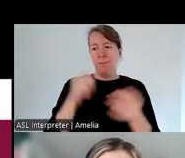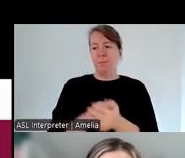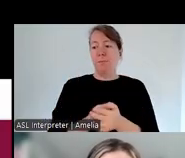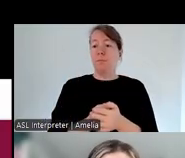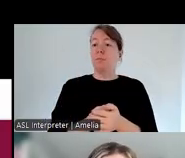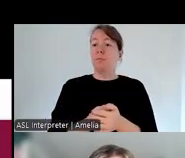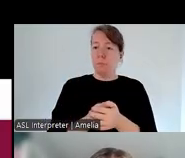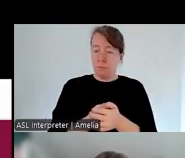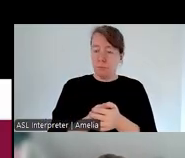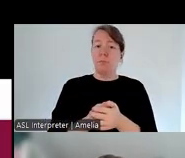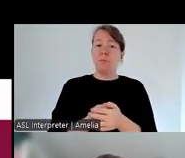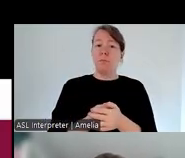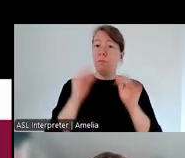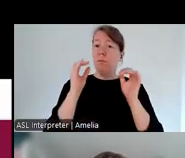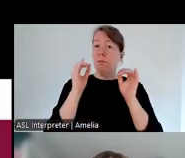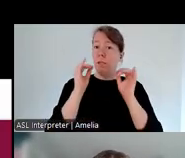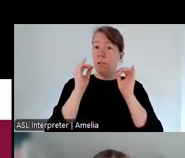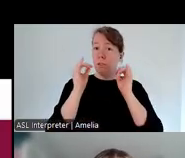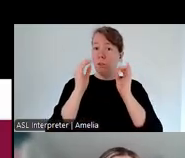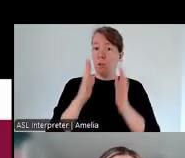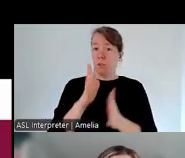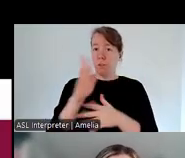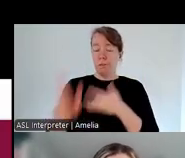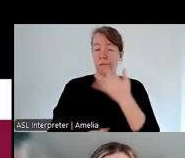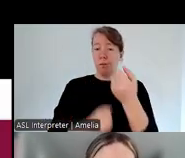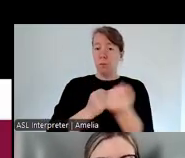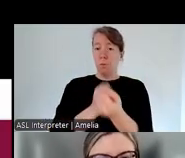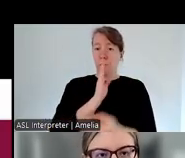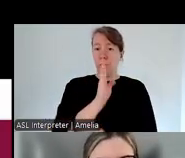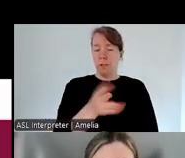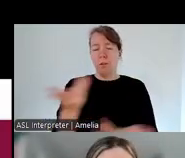provide direct support for these tools. However, when students first use